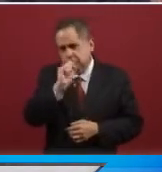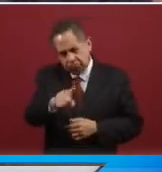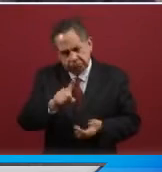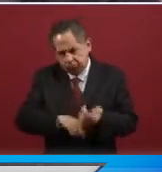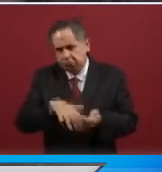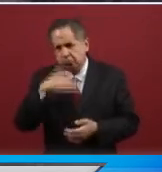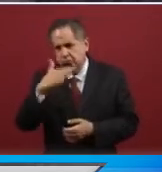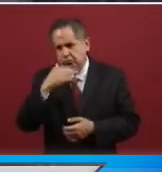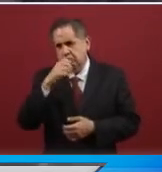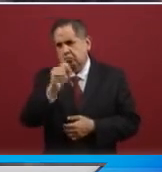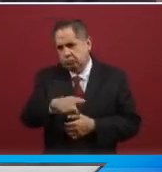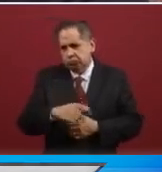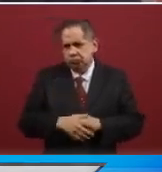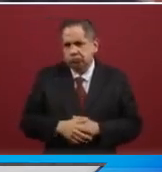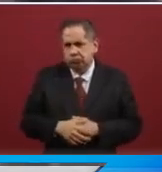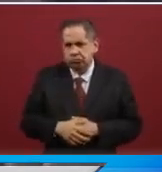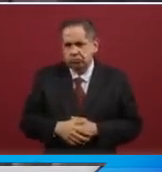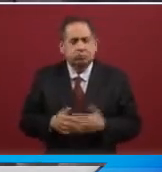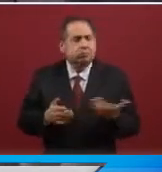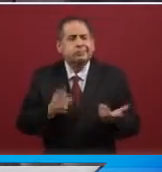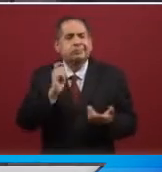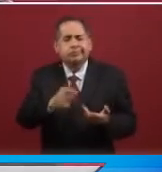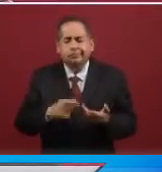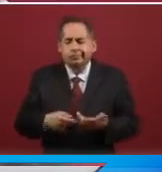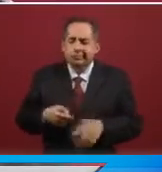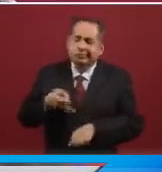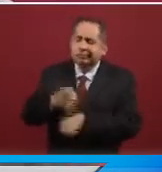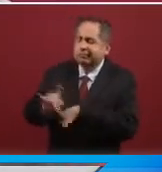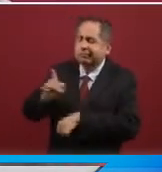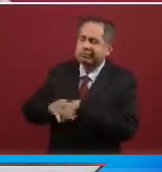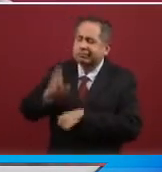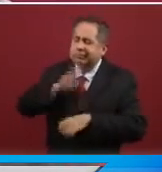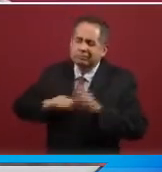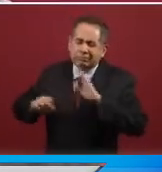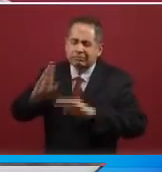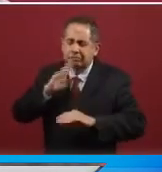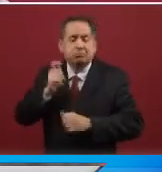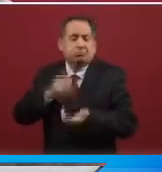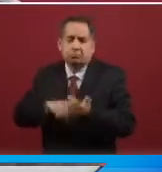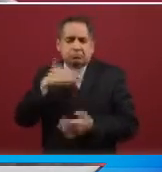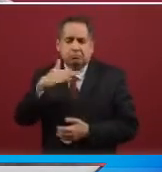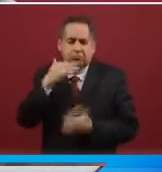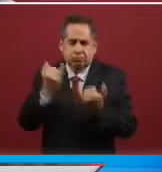A complaint is filed for triangulation of the resources through three companies and the resources are diluted